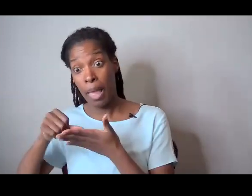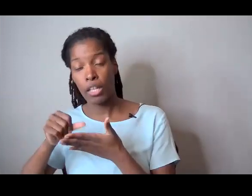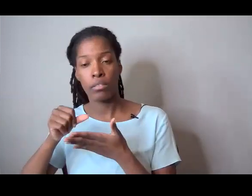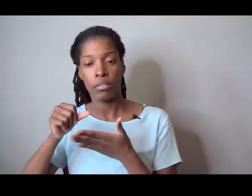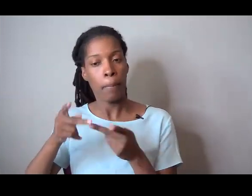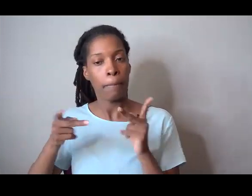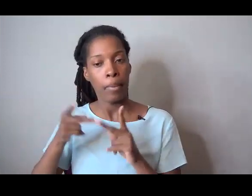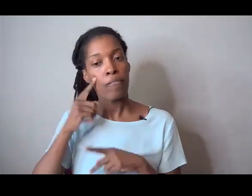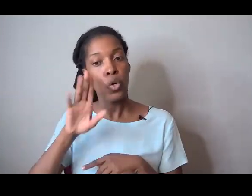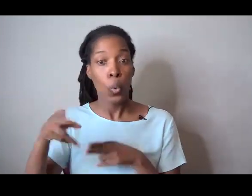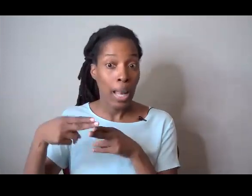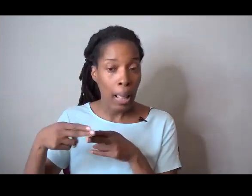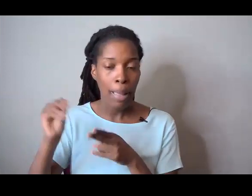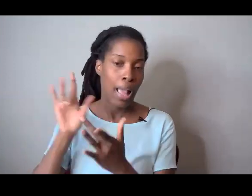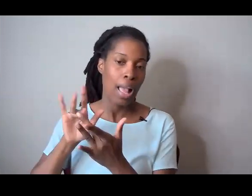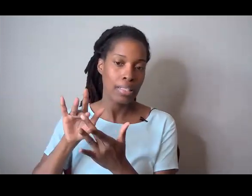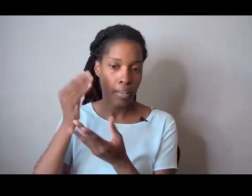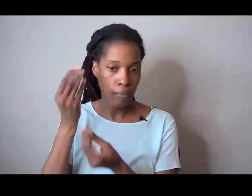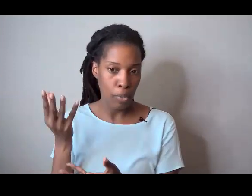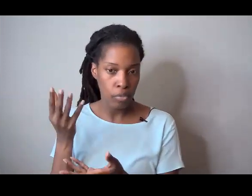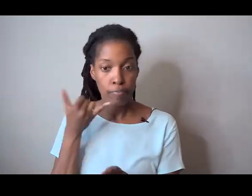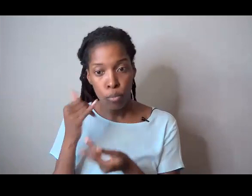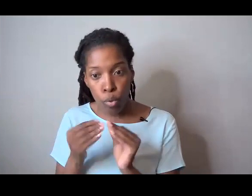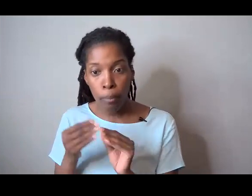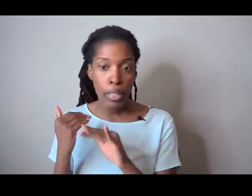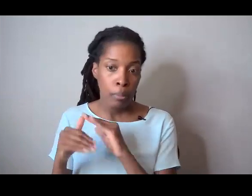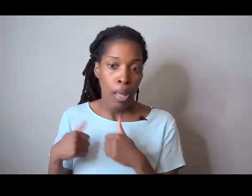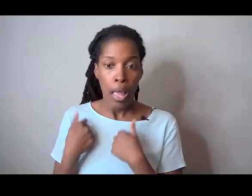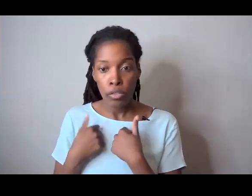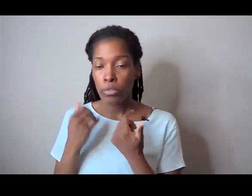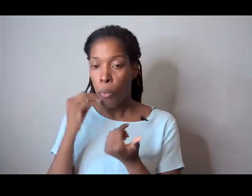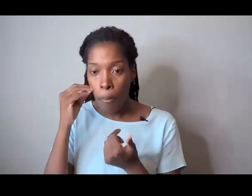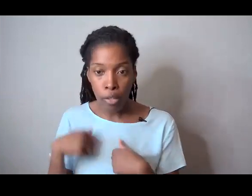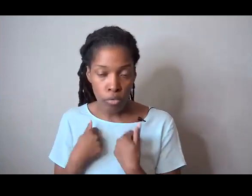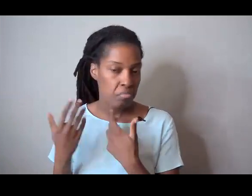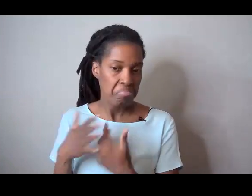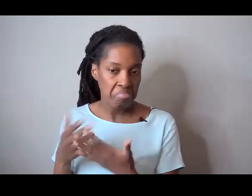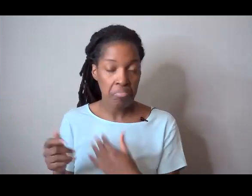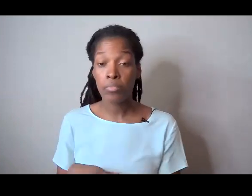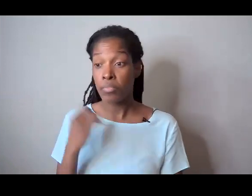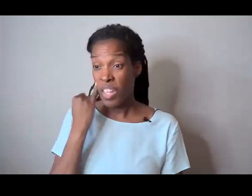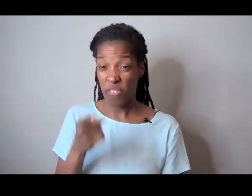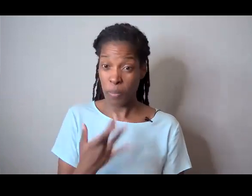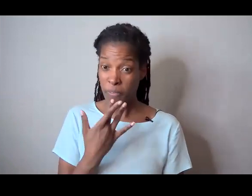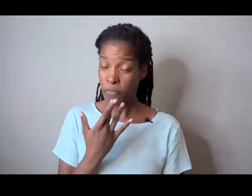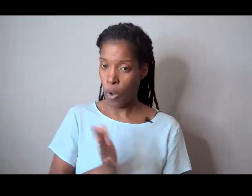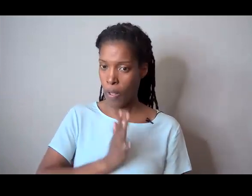So if you want a more officially record and report that you've started the business,